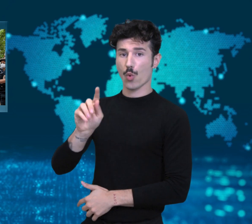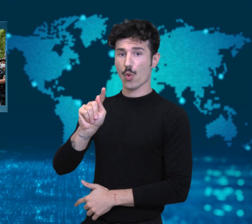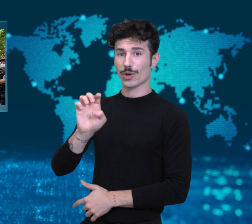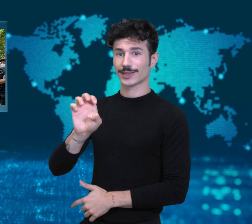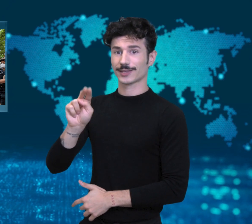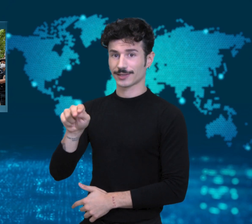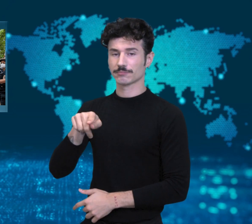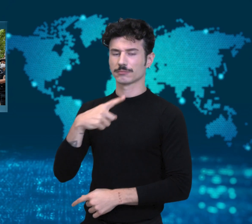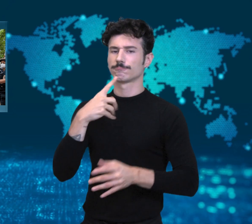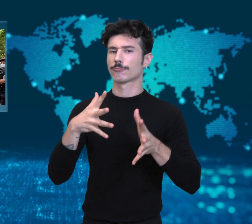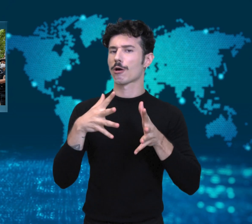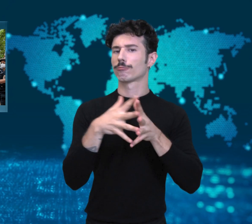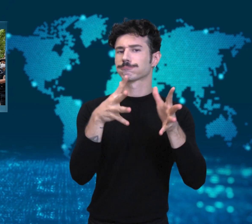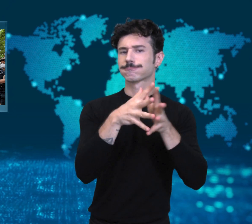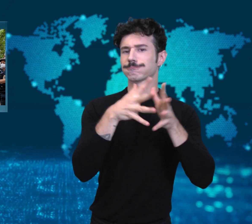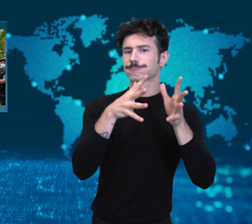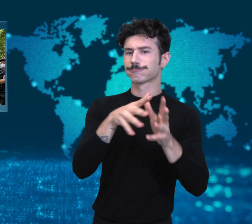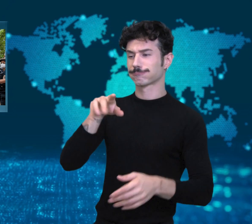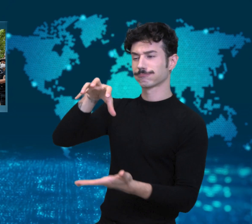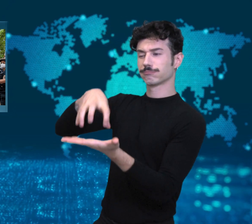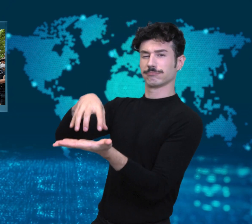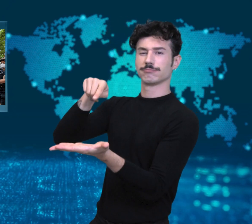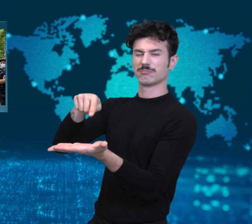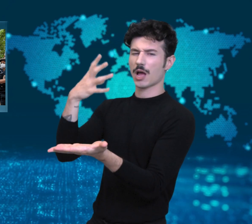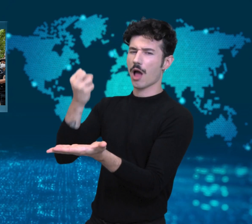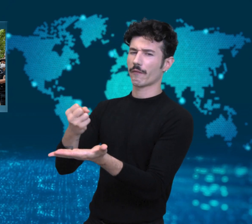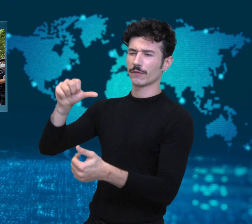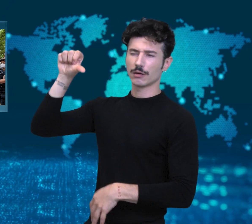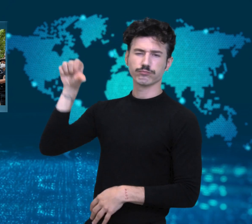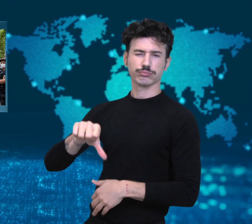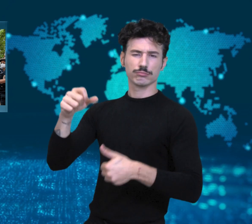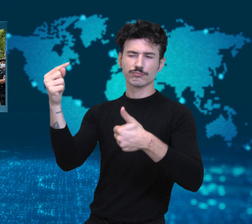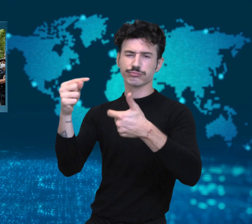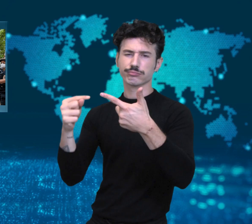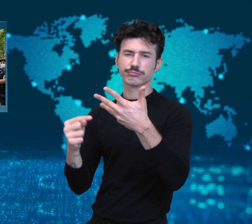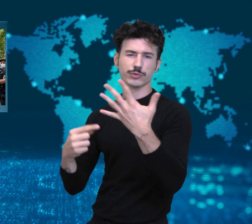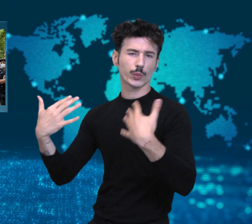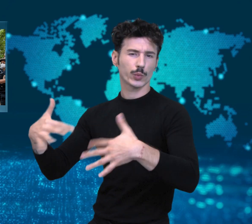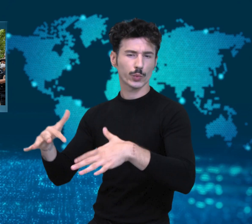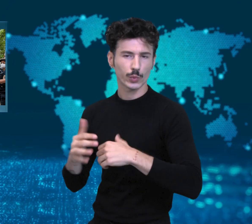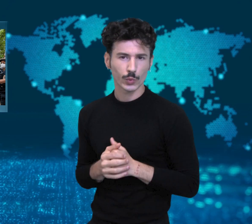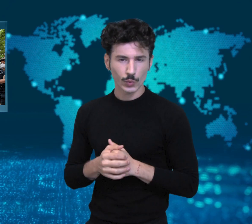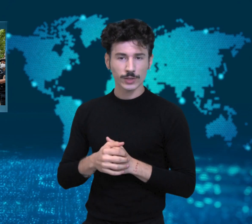provided details of terrible conditions at the center.